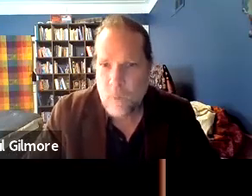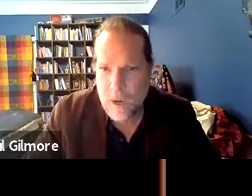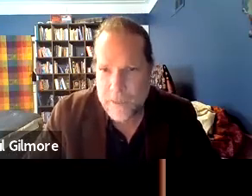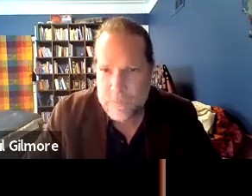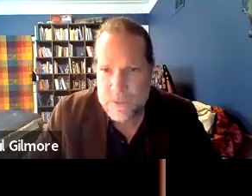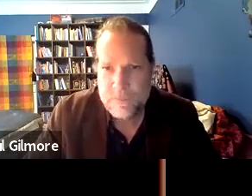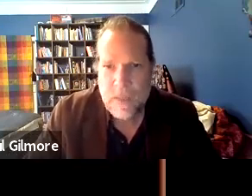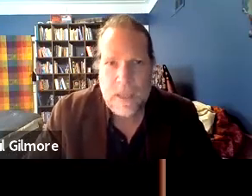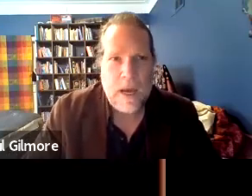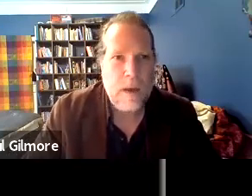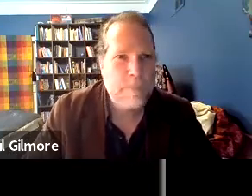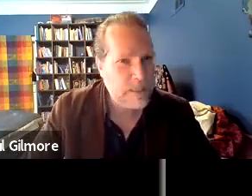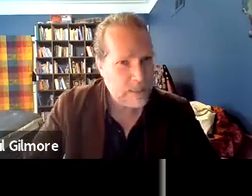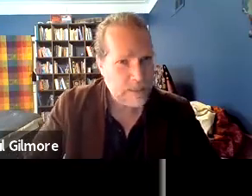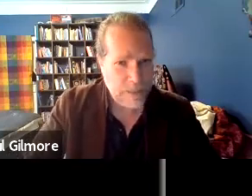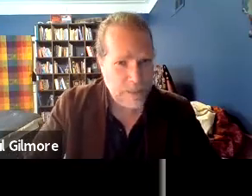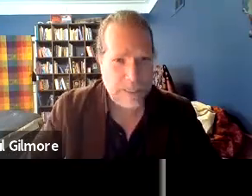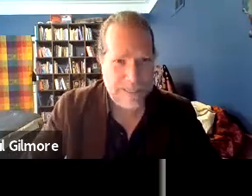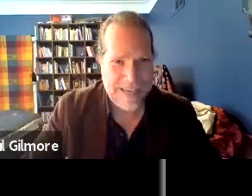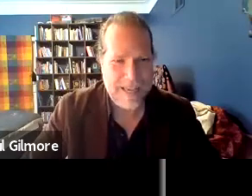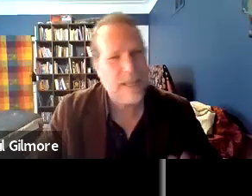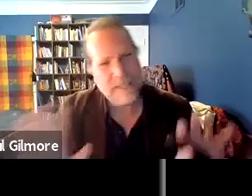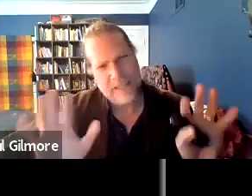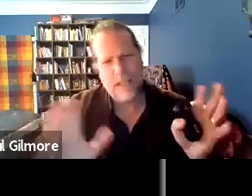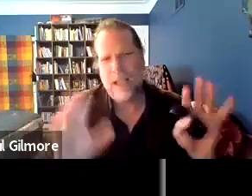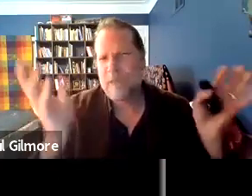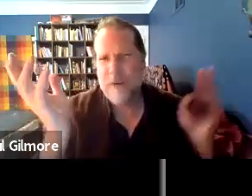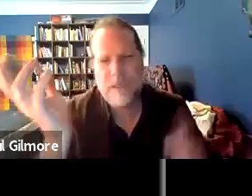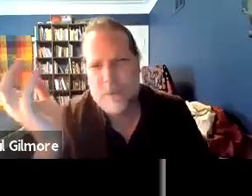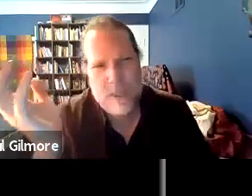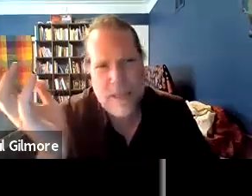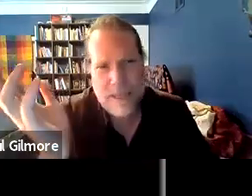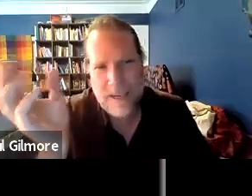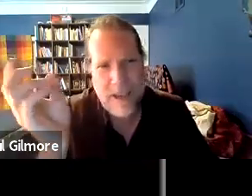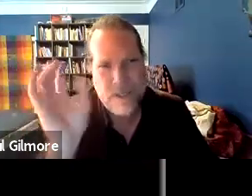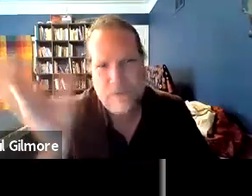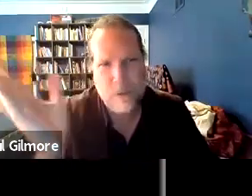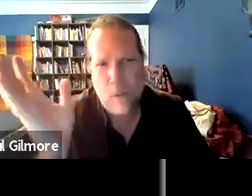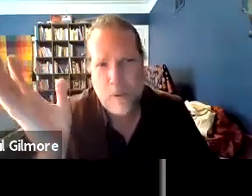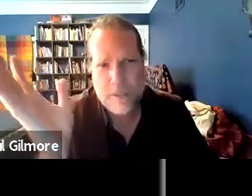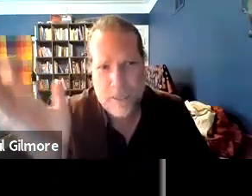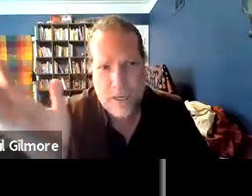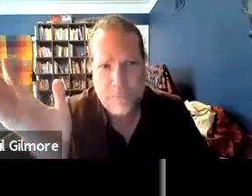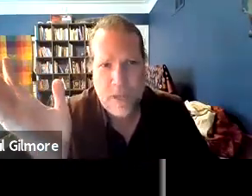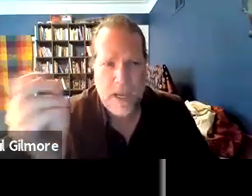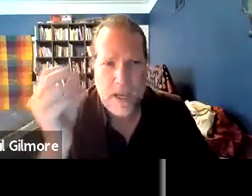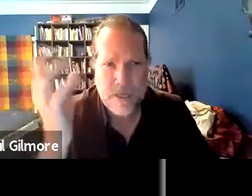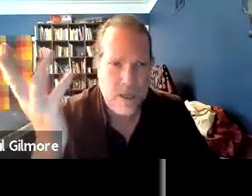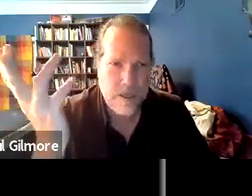rhymes. But let me I like that, I forget who said that. Actually, for the longest time, I